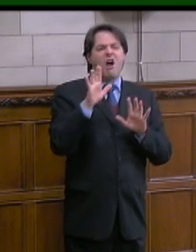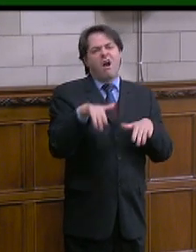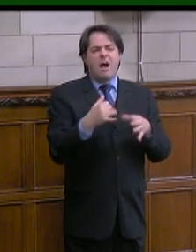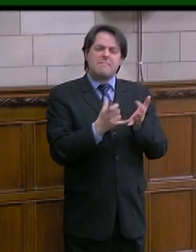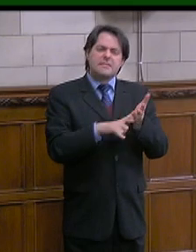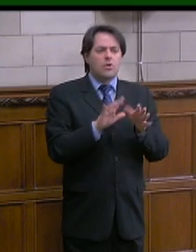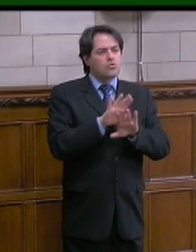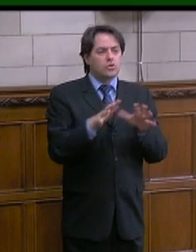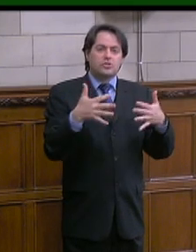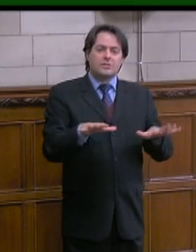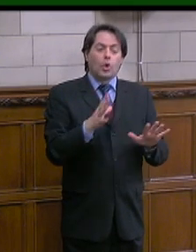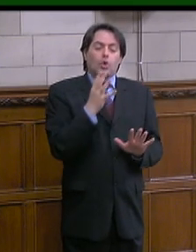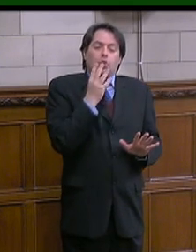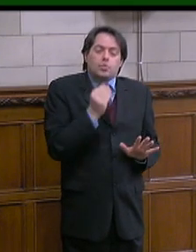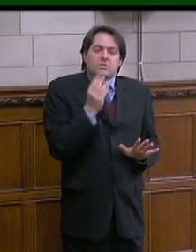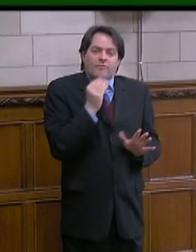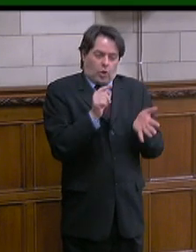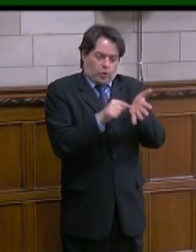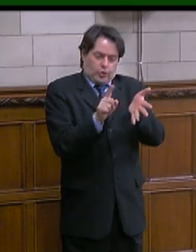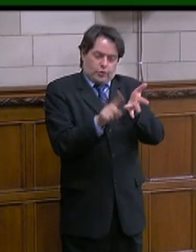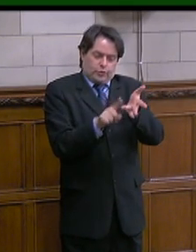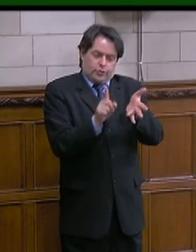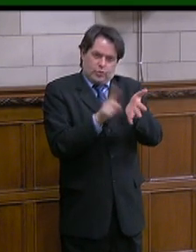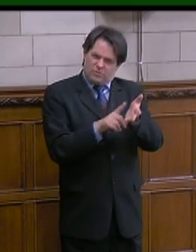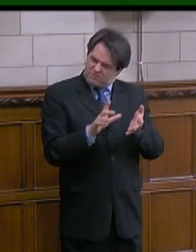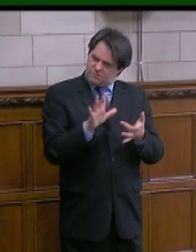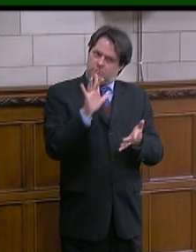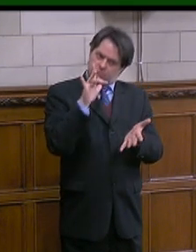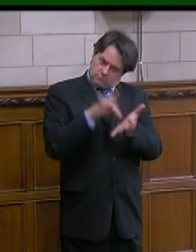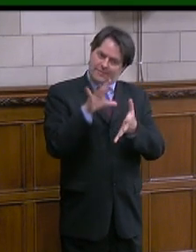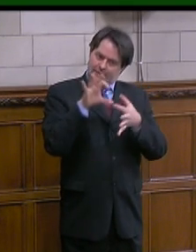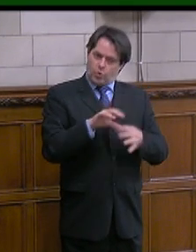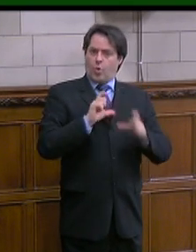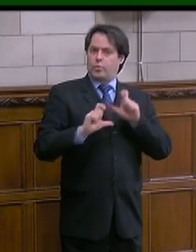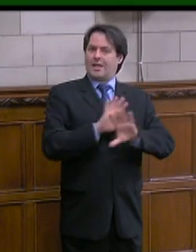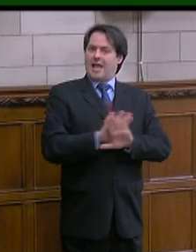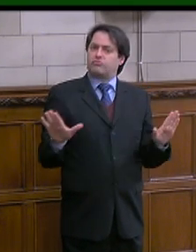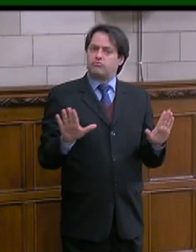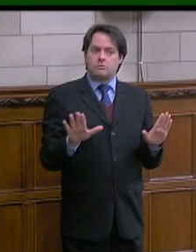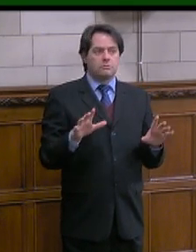It is not just a useful tool; it is an essential part of communicating with the outside world